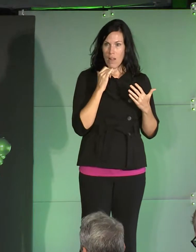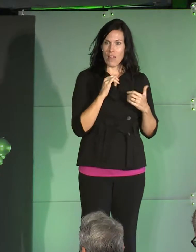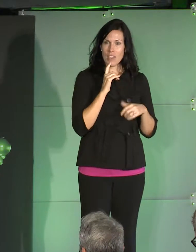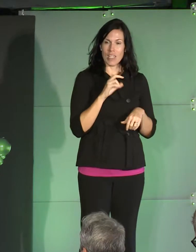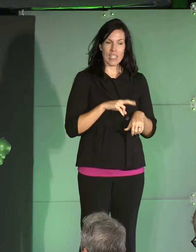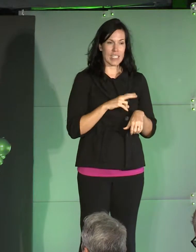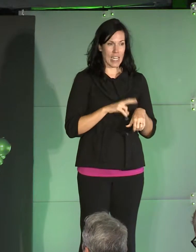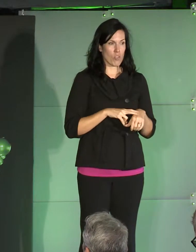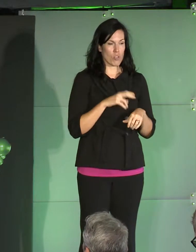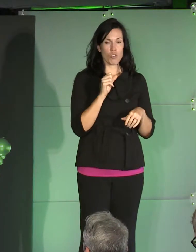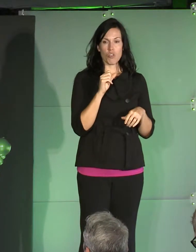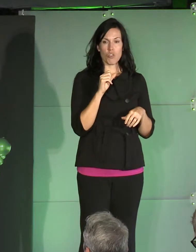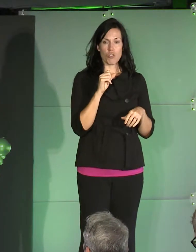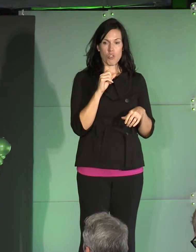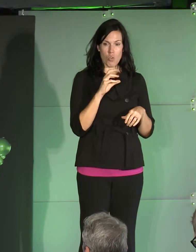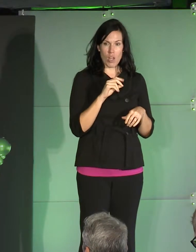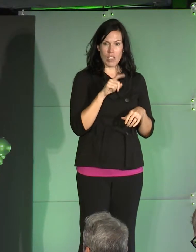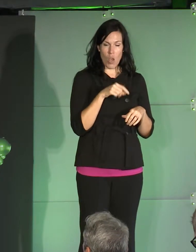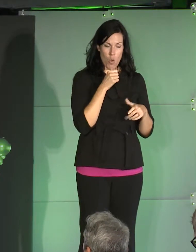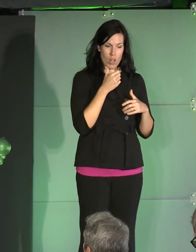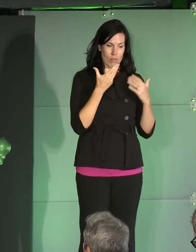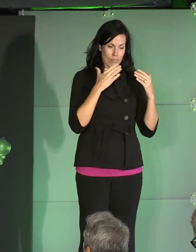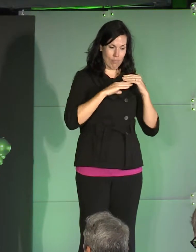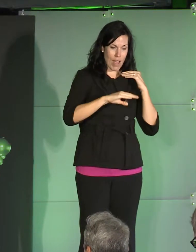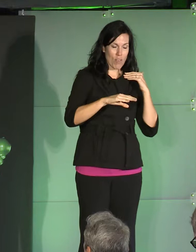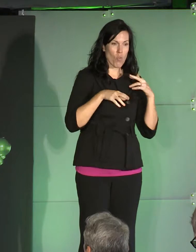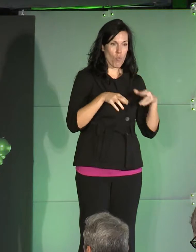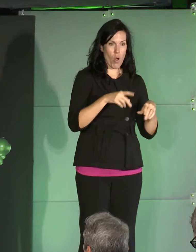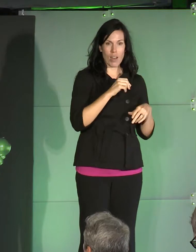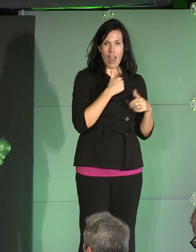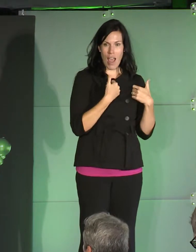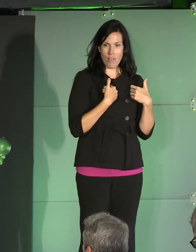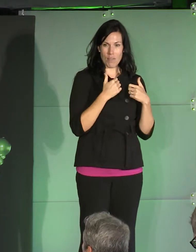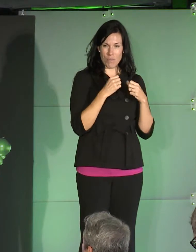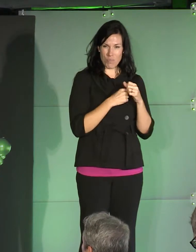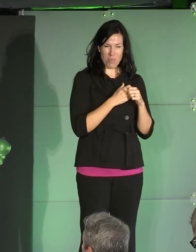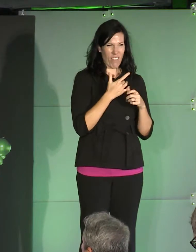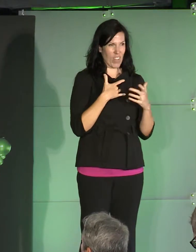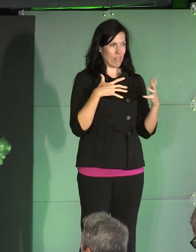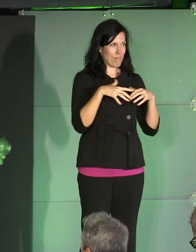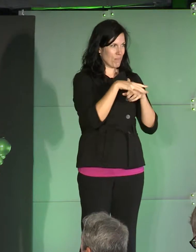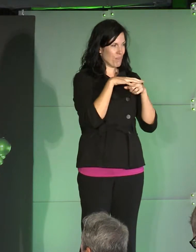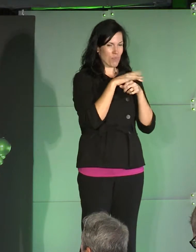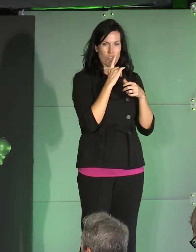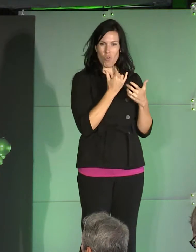So not only paving roads and putting in the infrastructure would just be sort of environmentally wrong, it would cost a tremendous amount of money